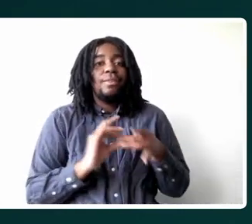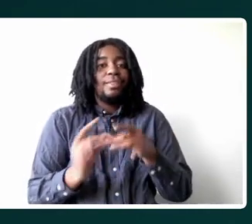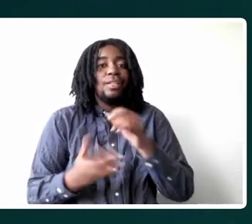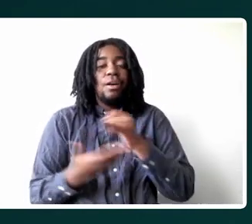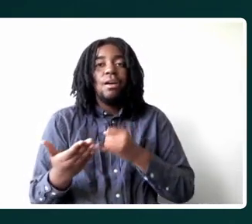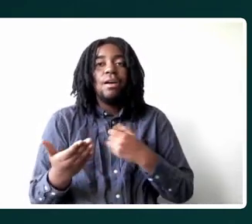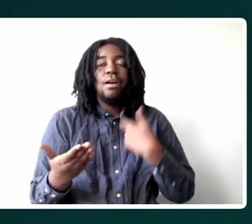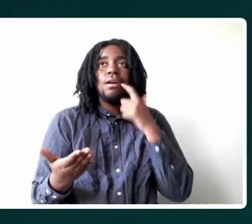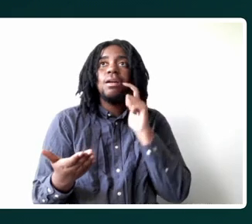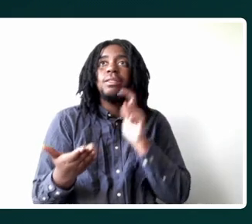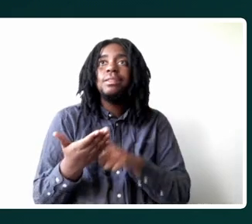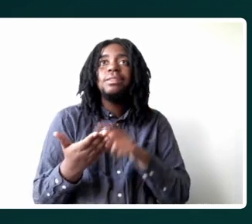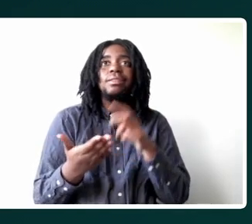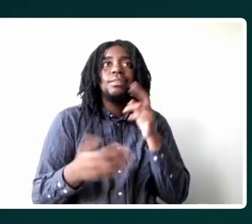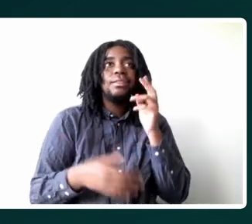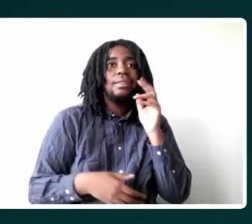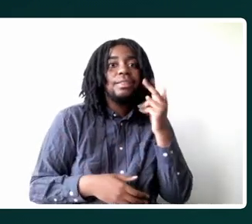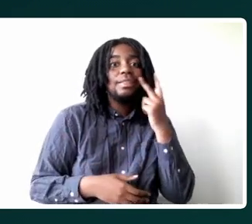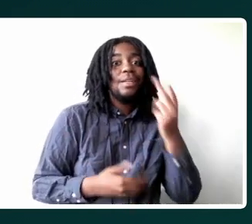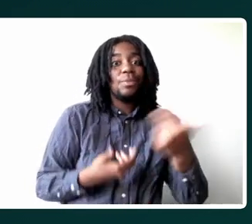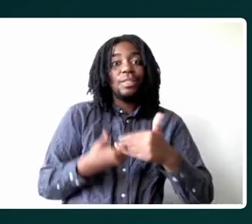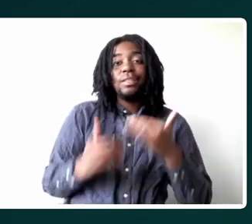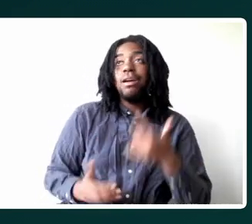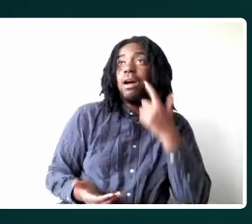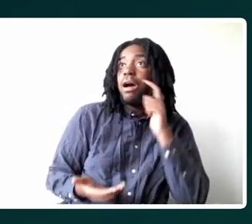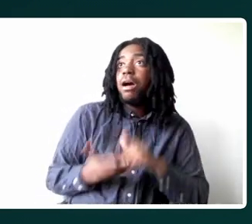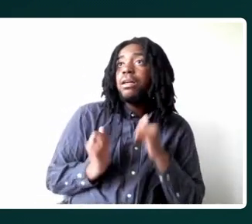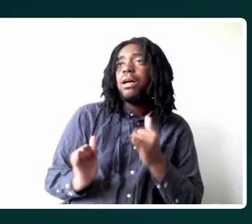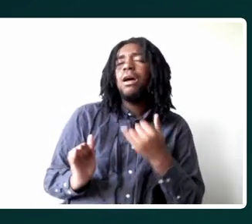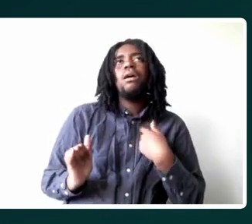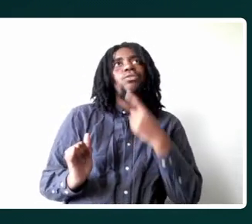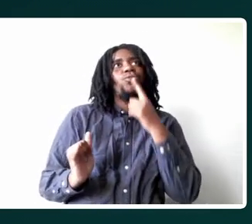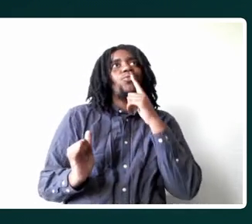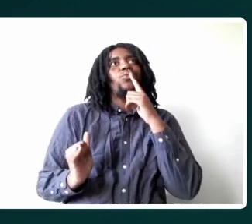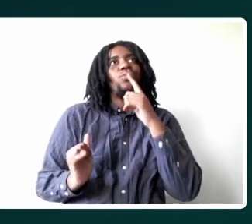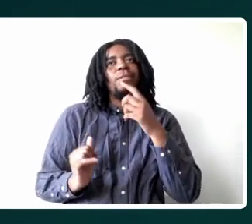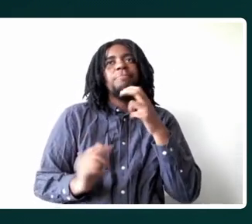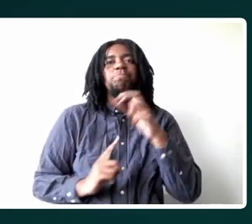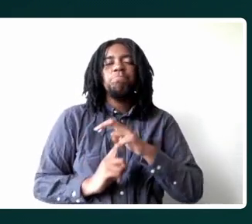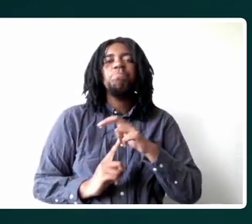participants realize that is such a triumph. We see participants' confidence grow in front of